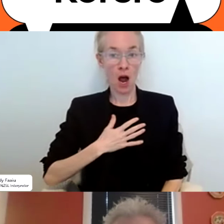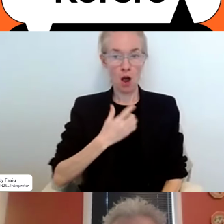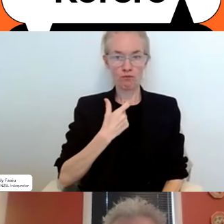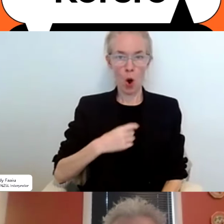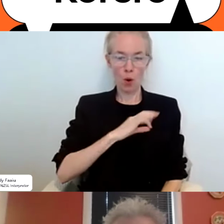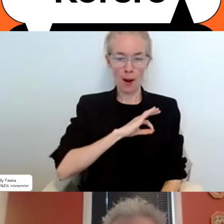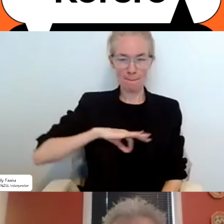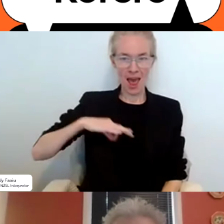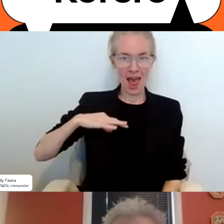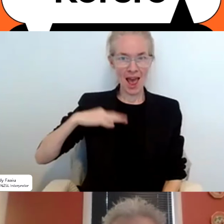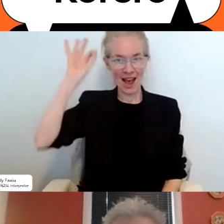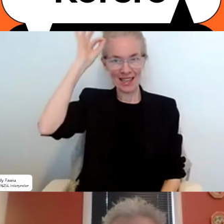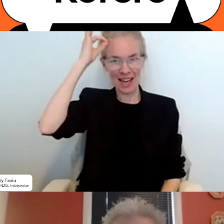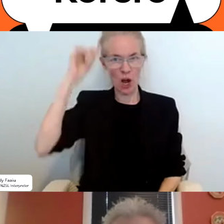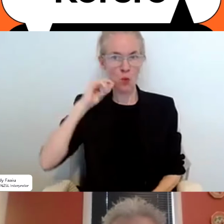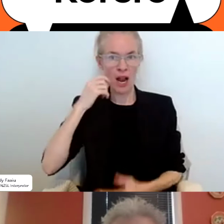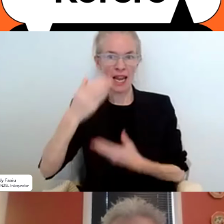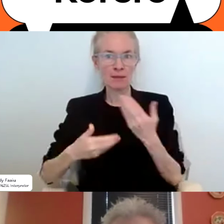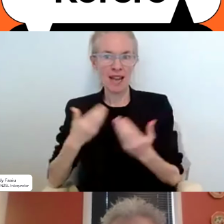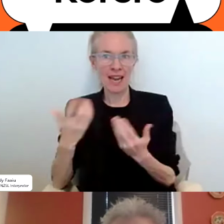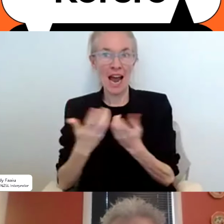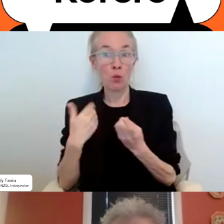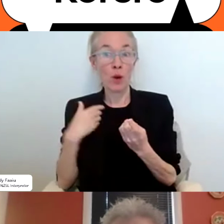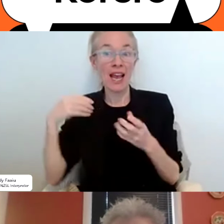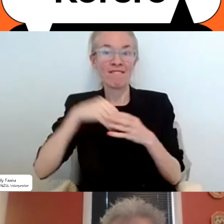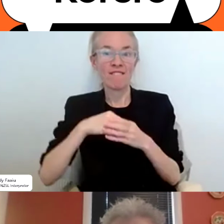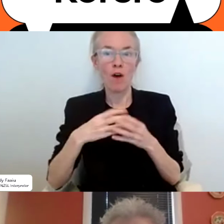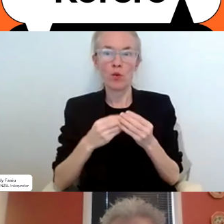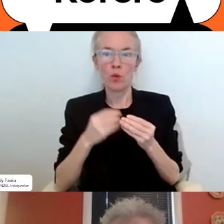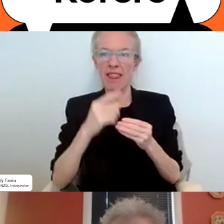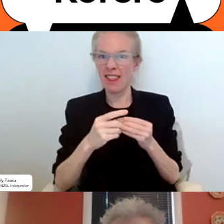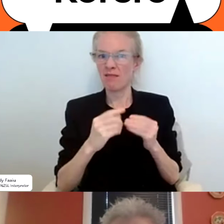process. And it starts right at the beginning with an awareness